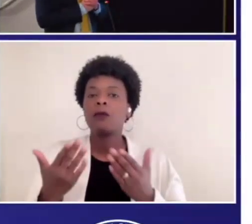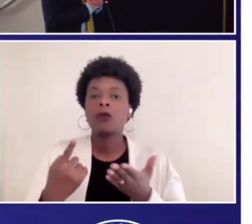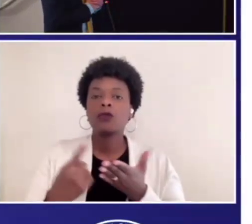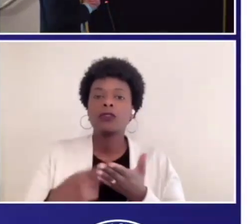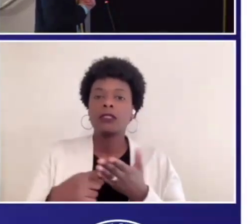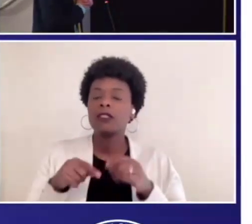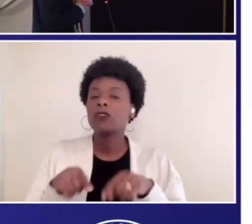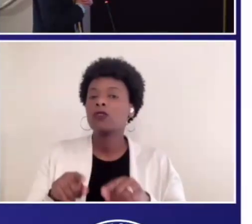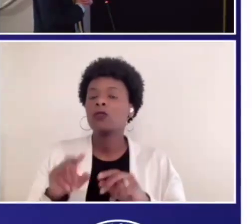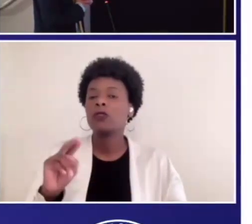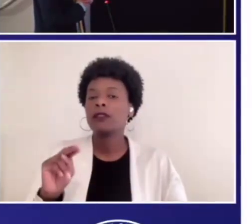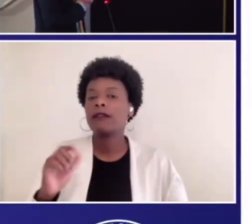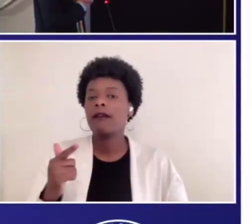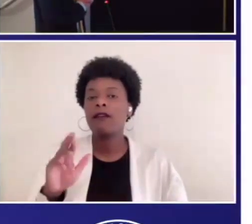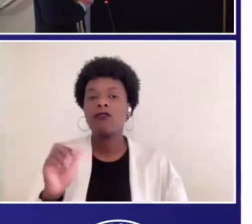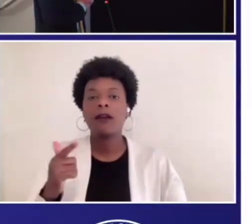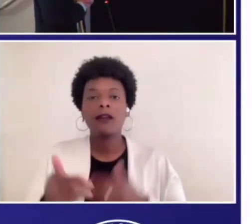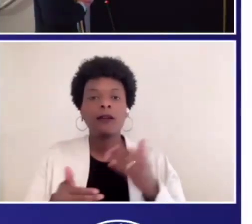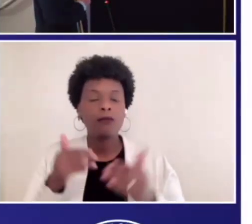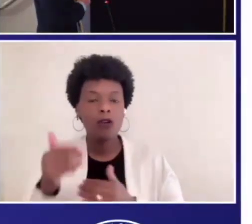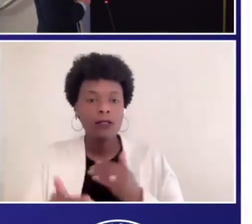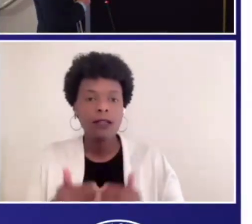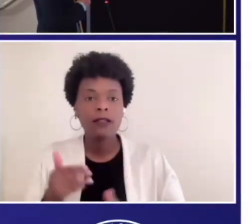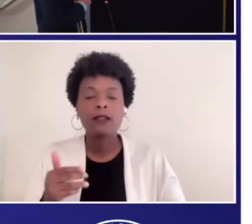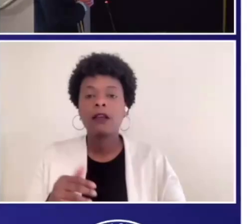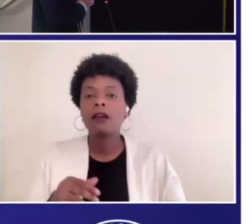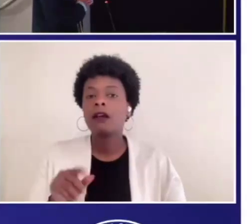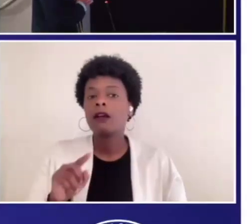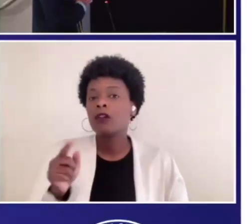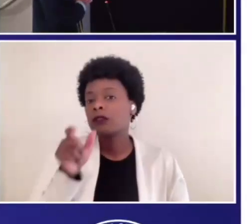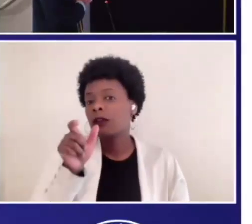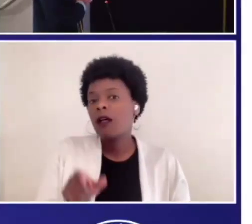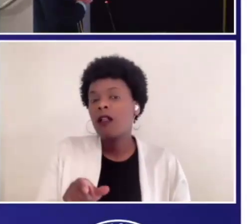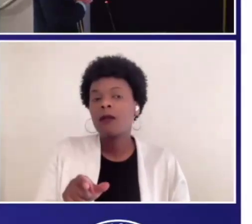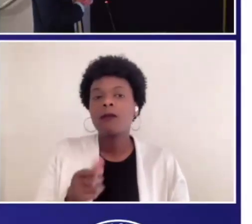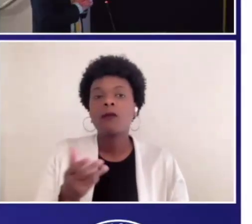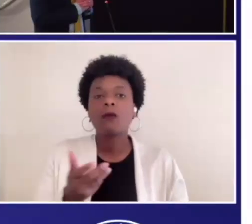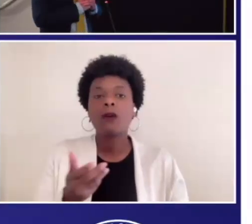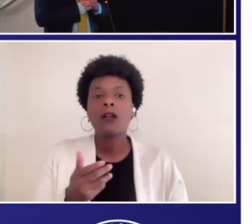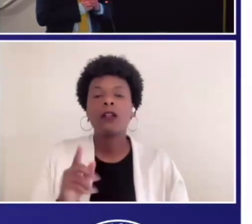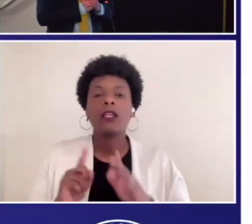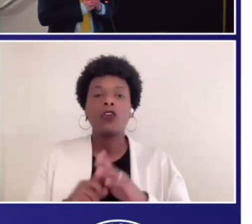negotiated rulemaking. The first slide -- sorry, I'll start with the first column, which is our original proposal,